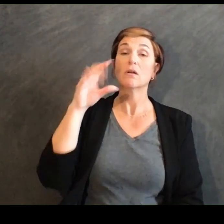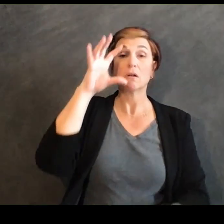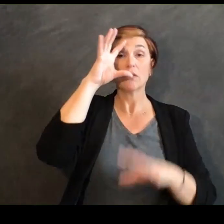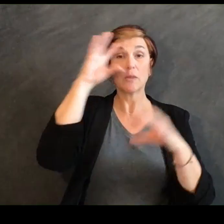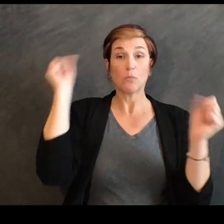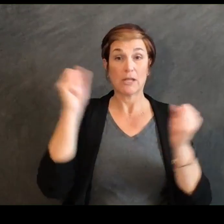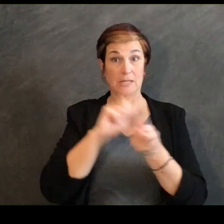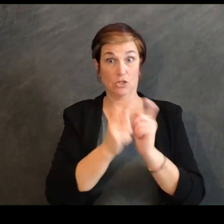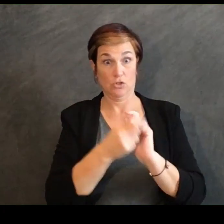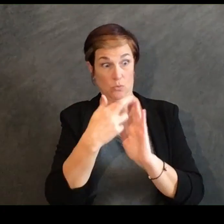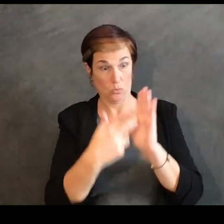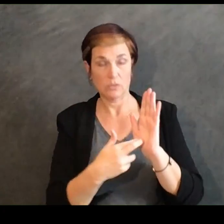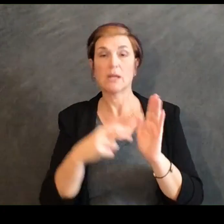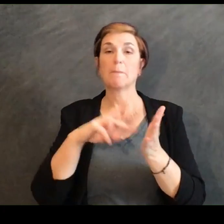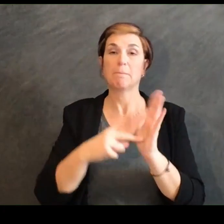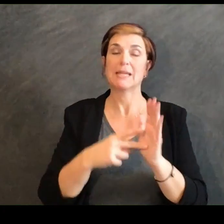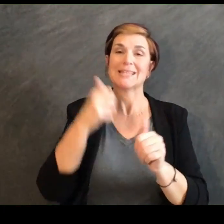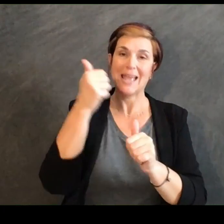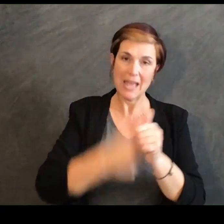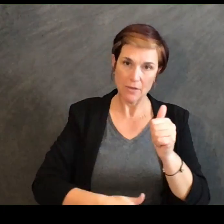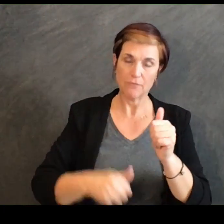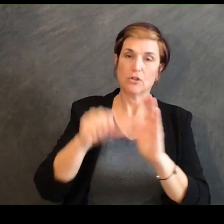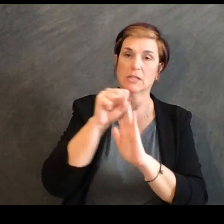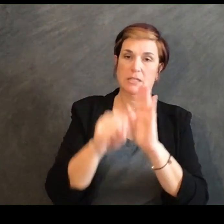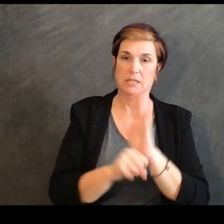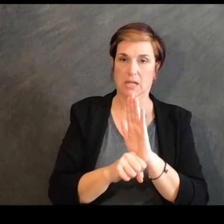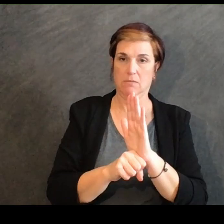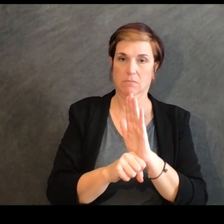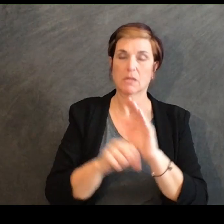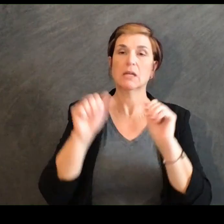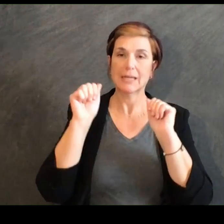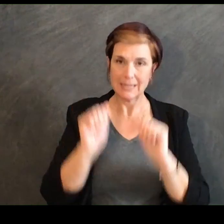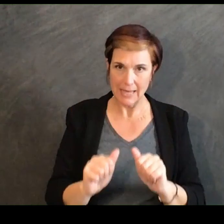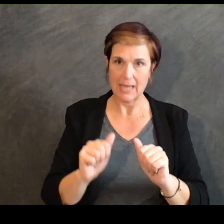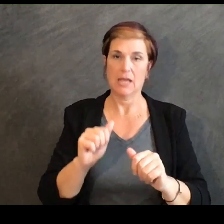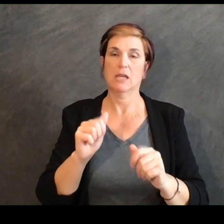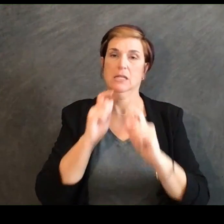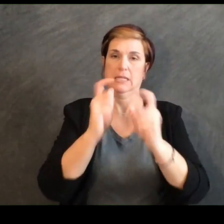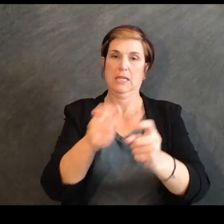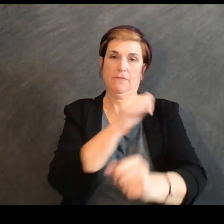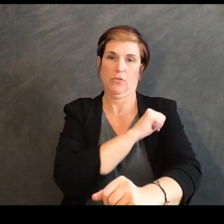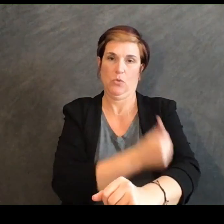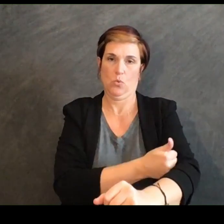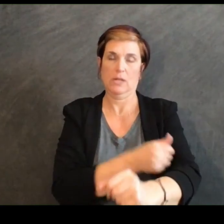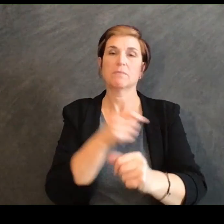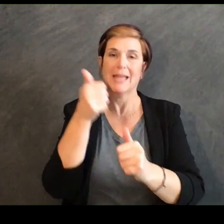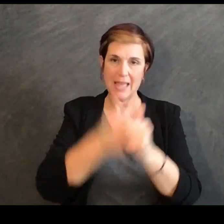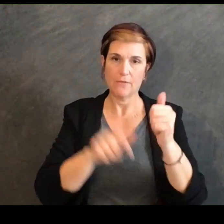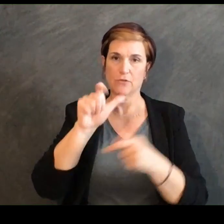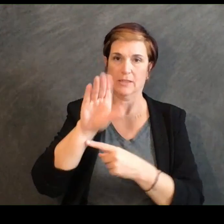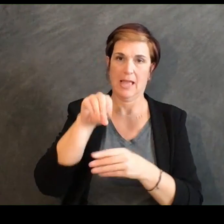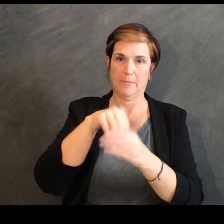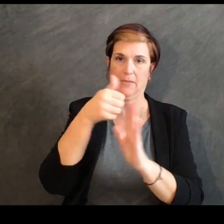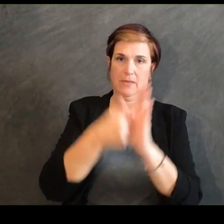labs to authorize labs across their state to do coronavirus testing we're